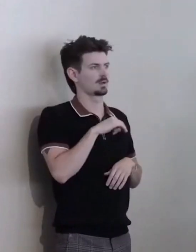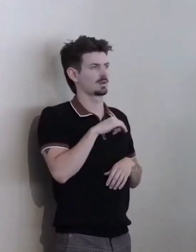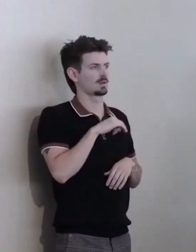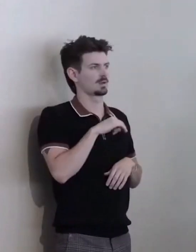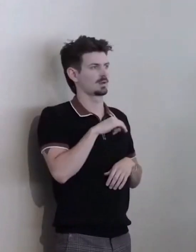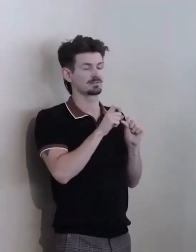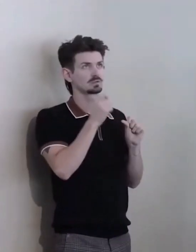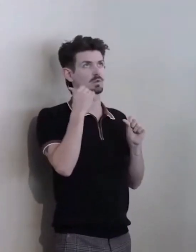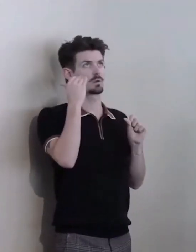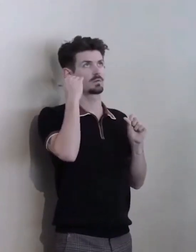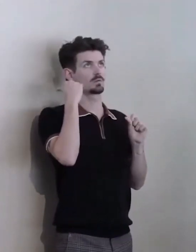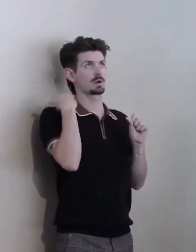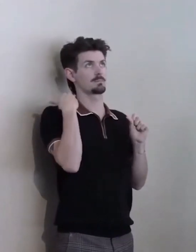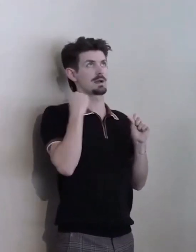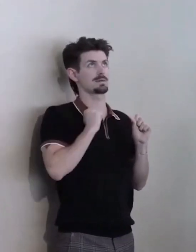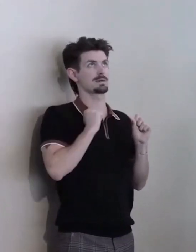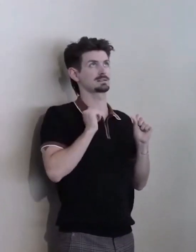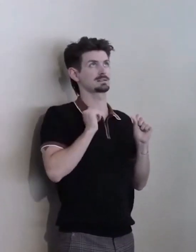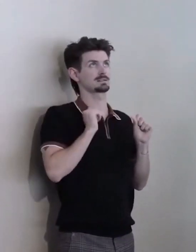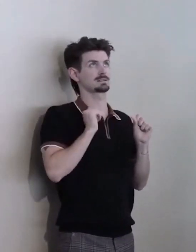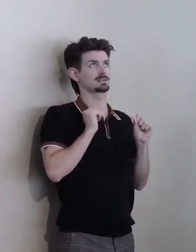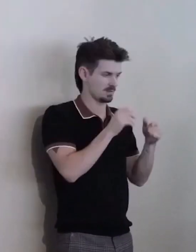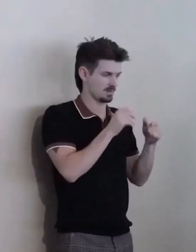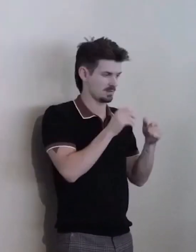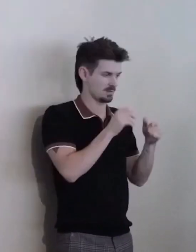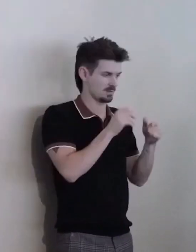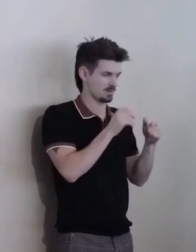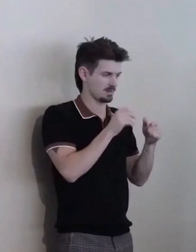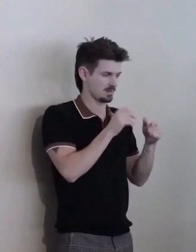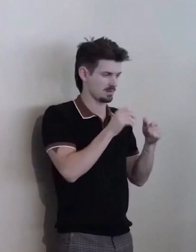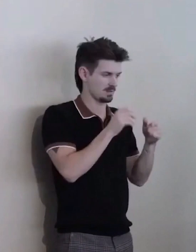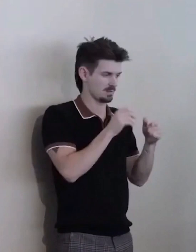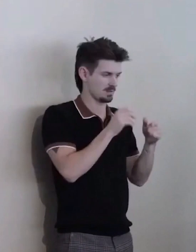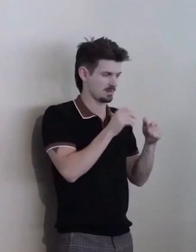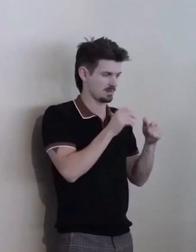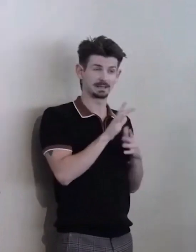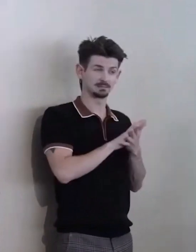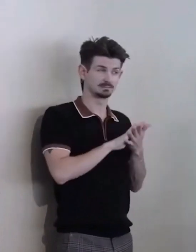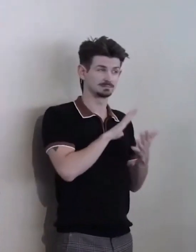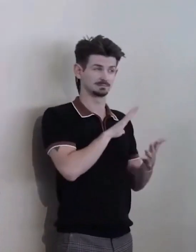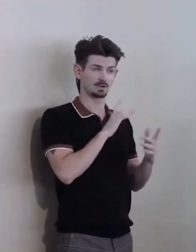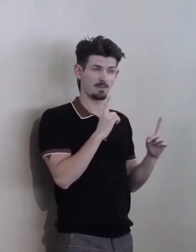And it has so many dimensions to it and challenges to it that we cannot